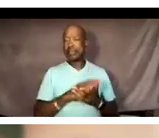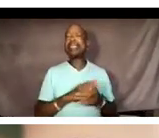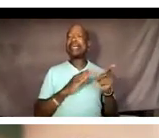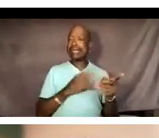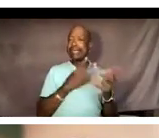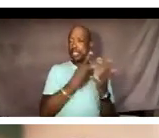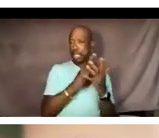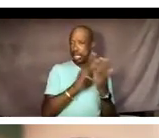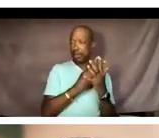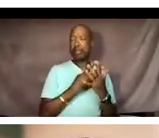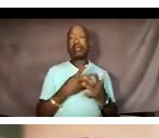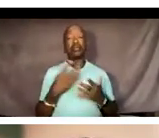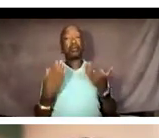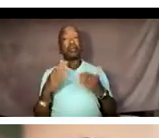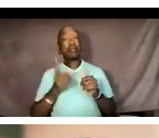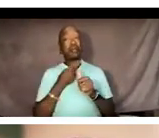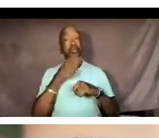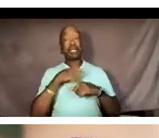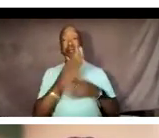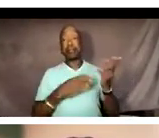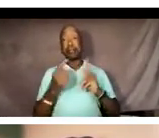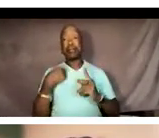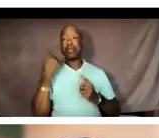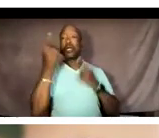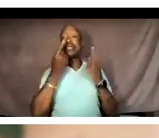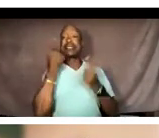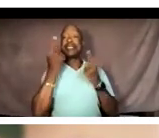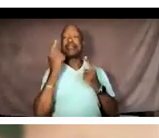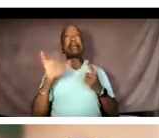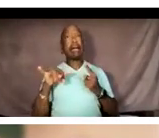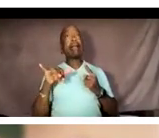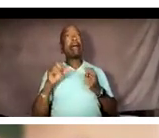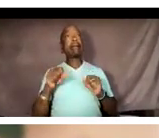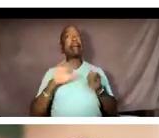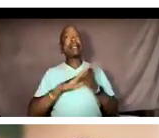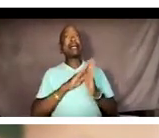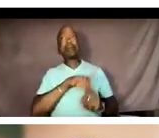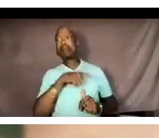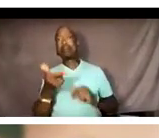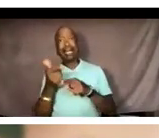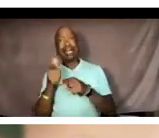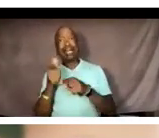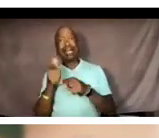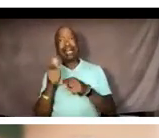time some people are considering that like that could be them also and there are we need so much